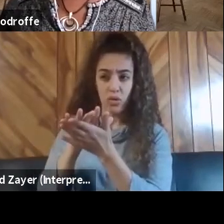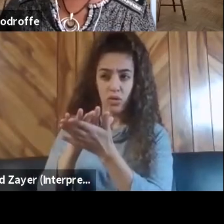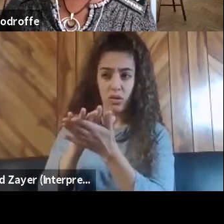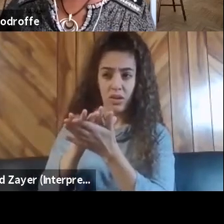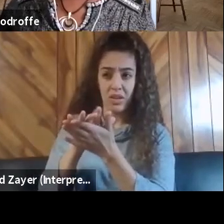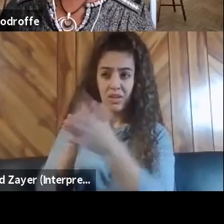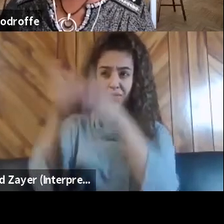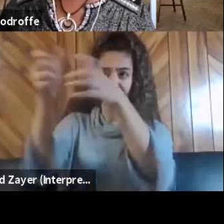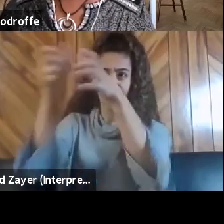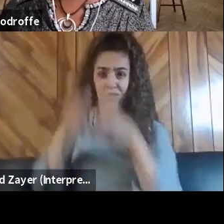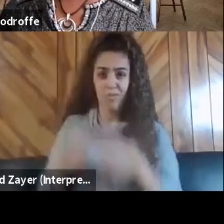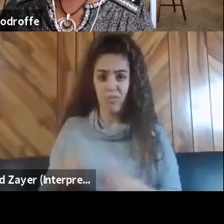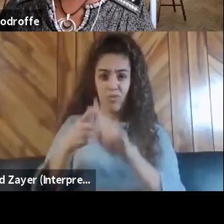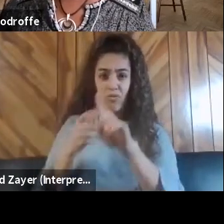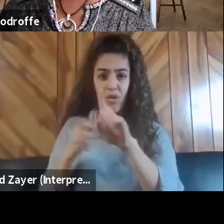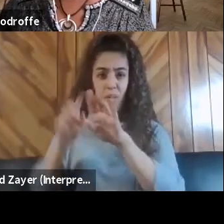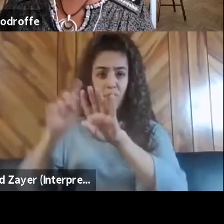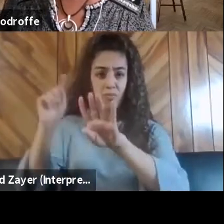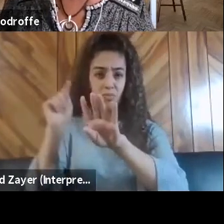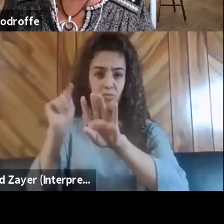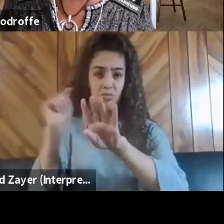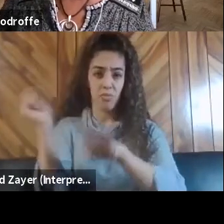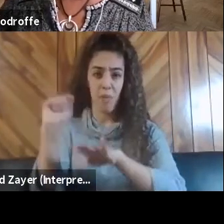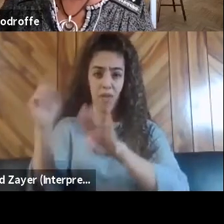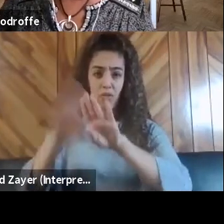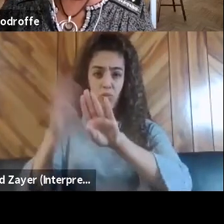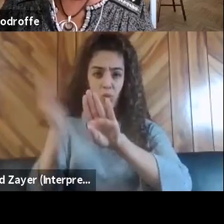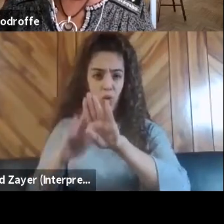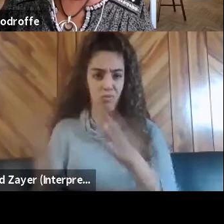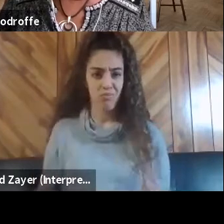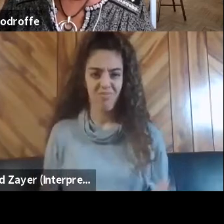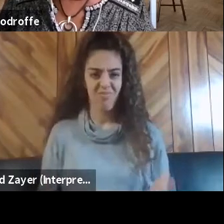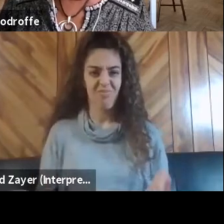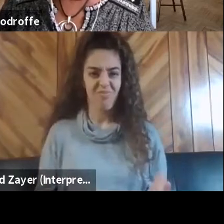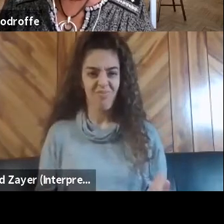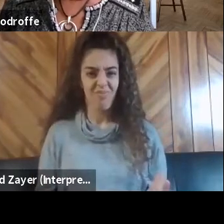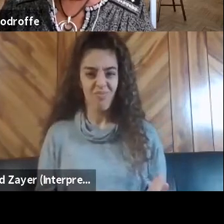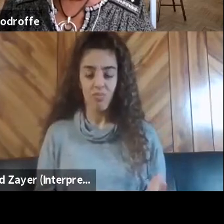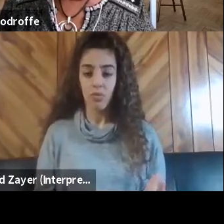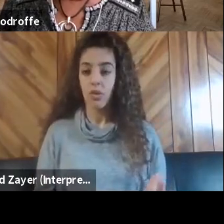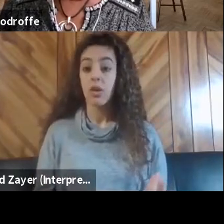and what we would like to see as much as 100%, I agree with you